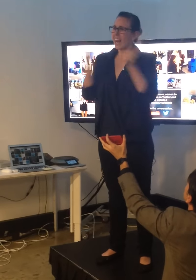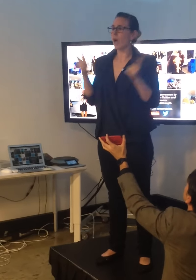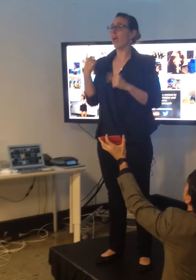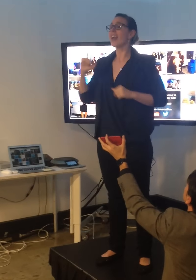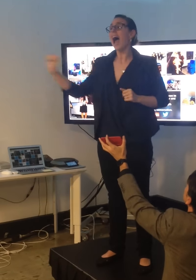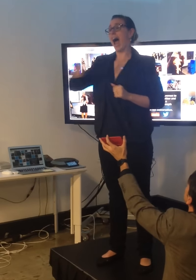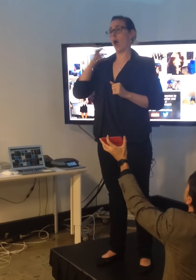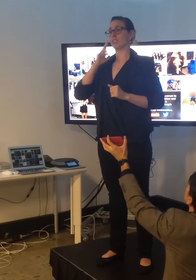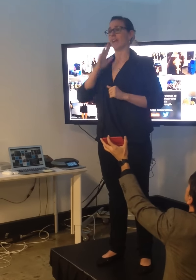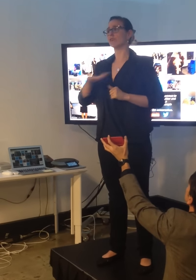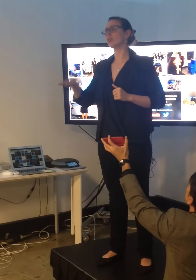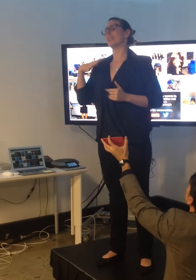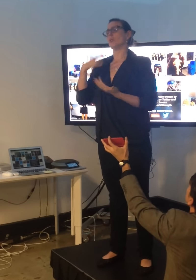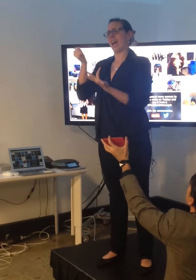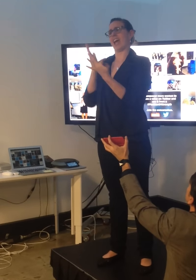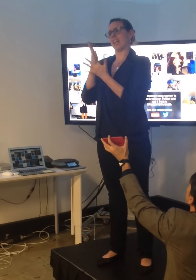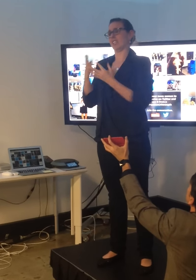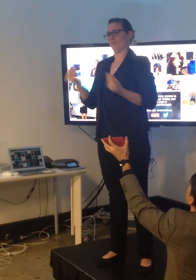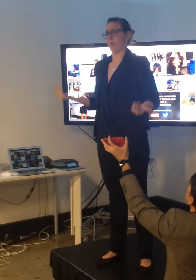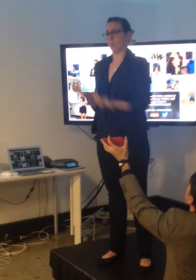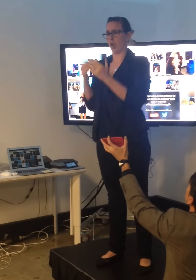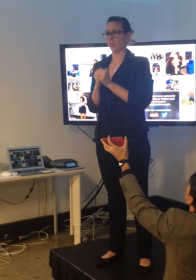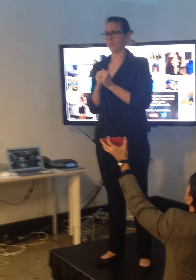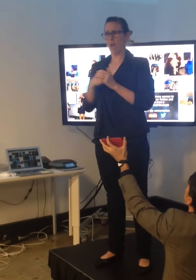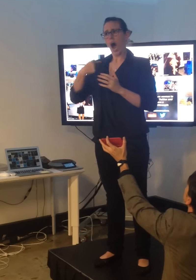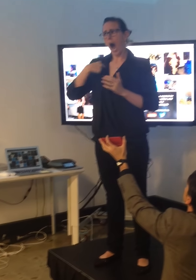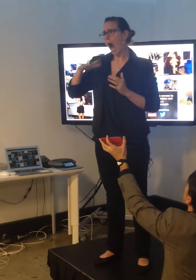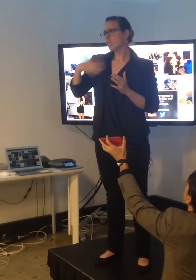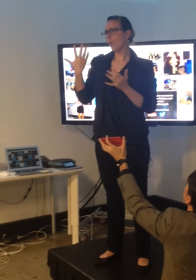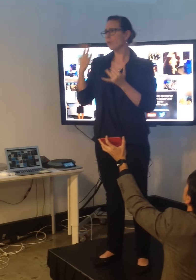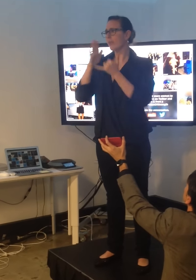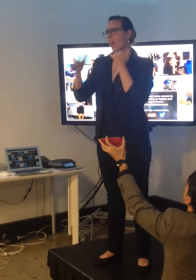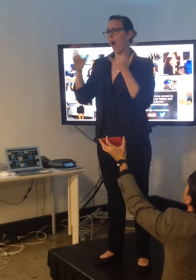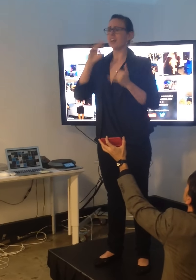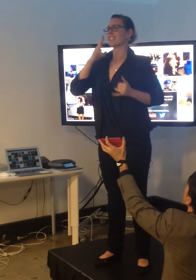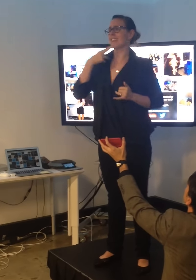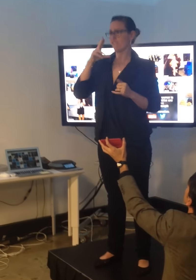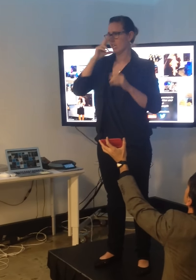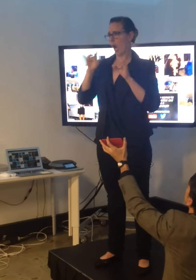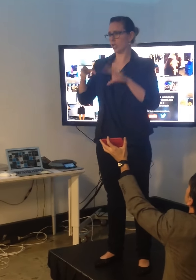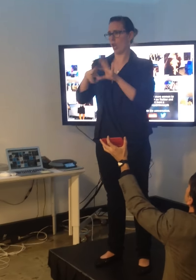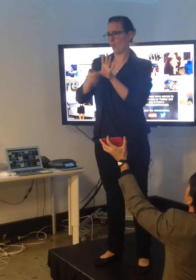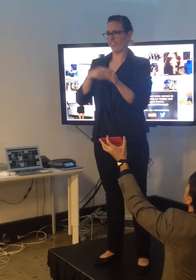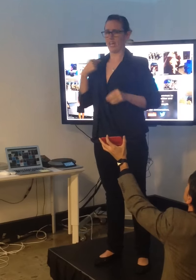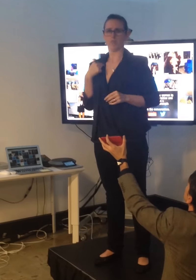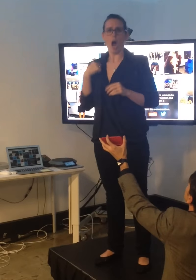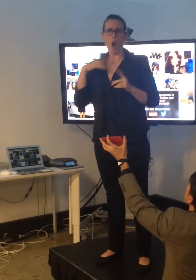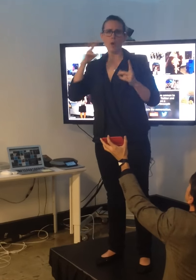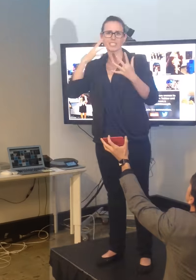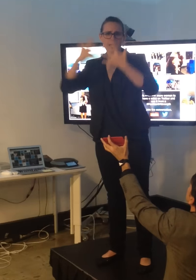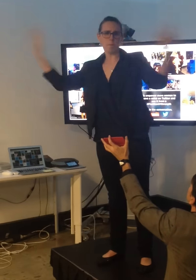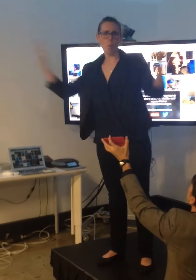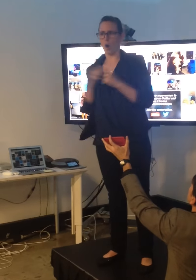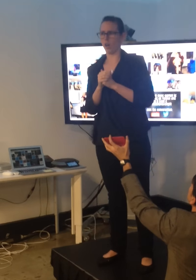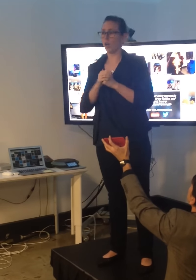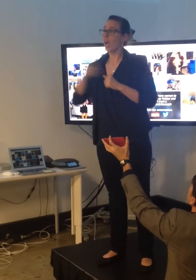It is a real language, and it's beautiful. And our deaf children need to have access to it from birth. That's it. I don't want to be the last deaf Young Australian of the Year.